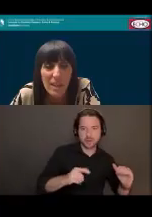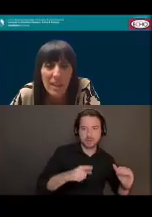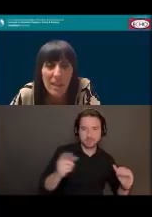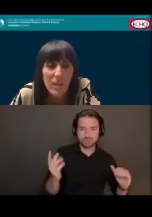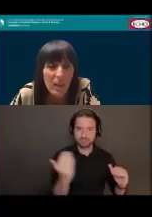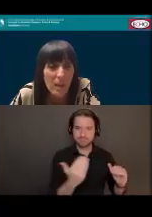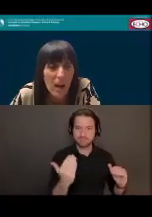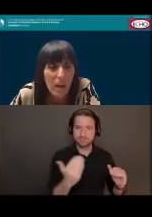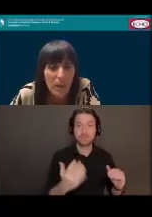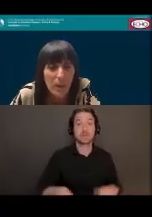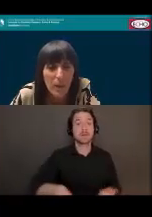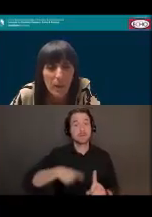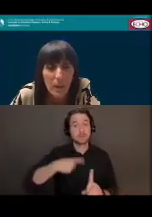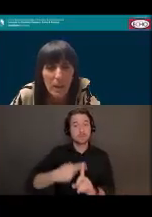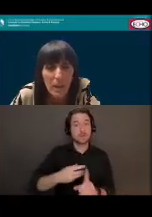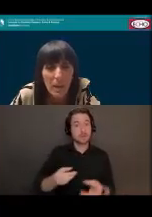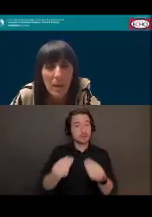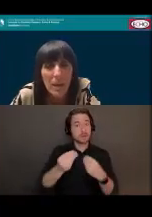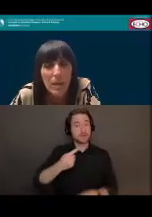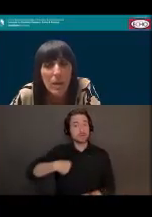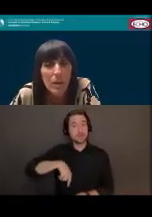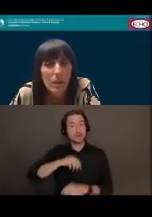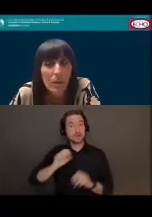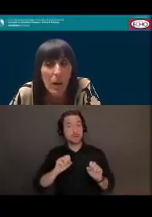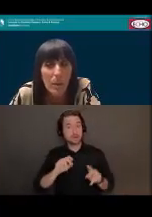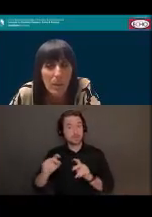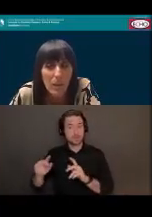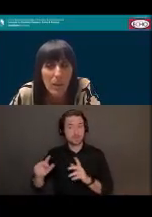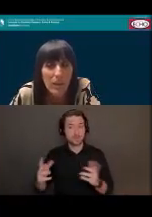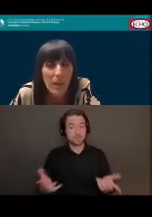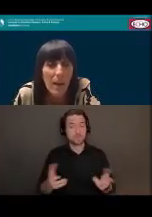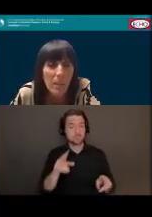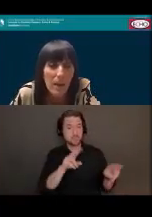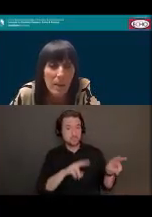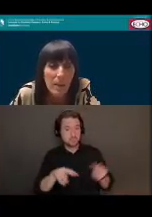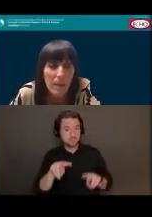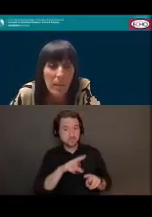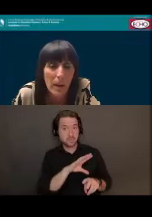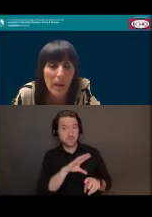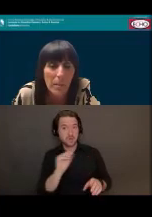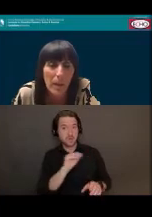it gives us an opportunity to observe and participate by